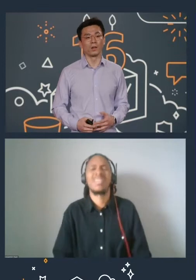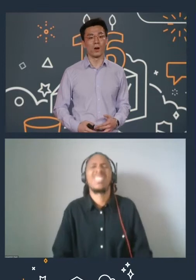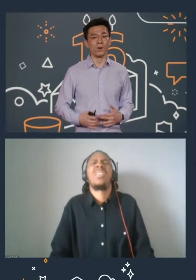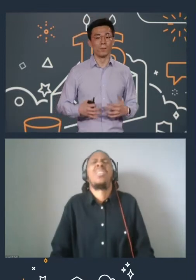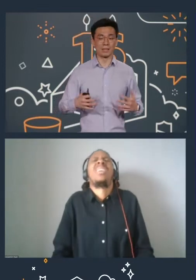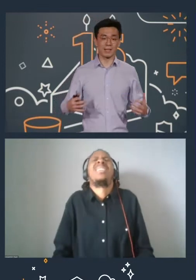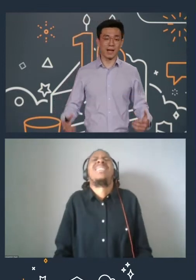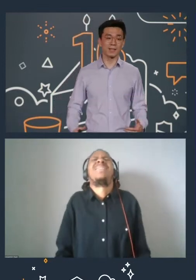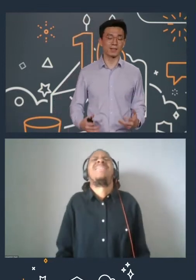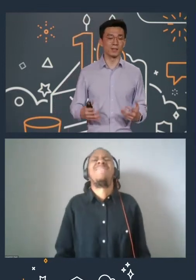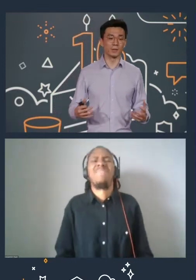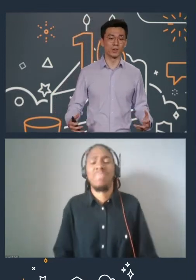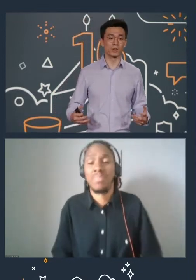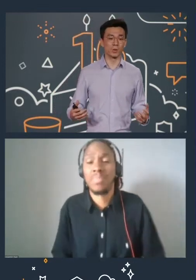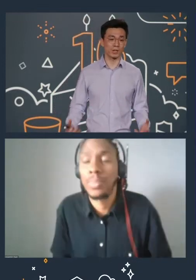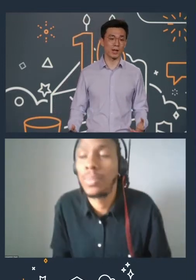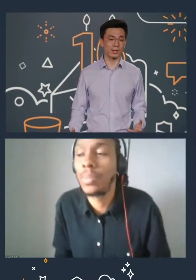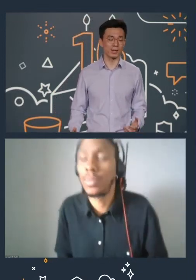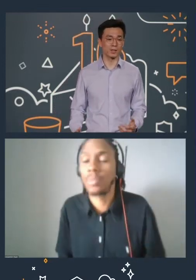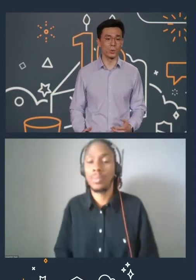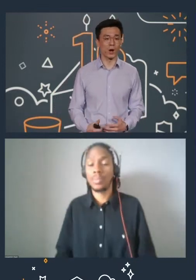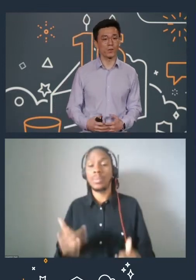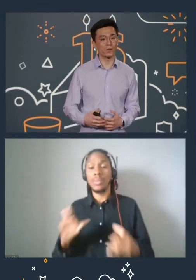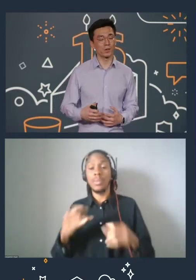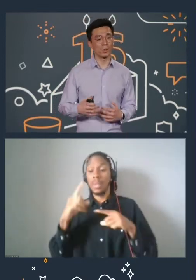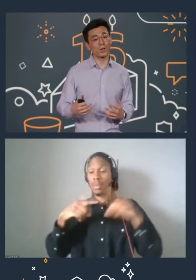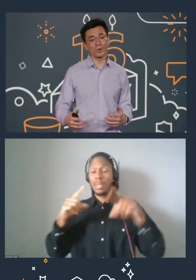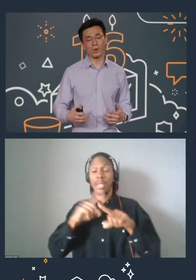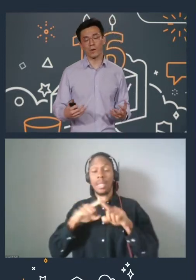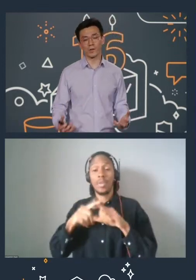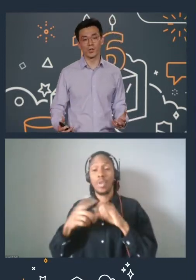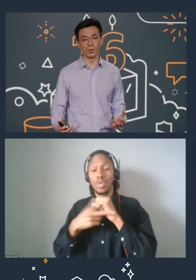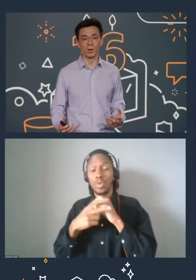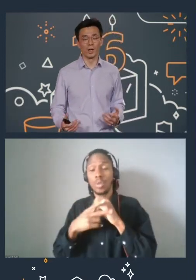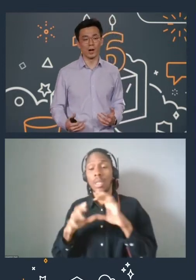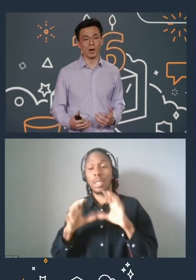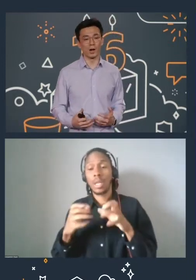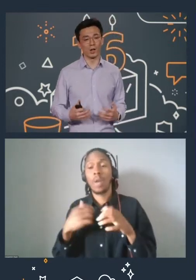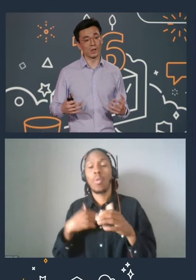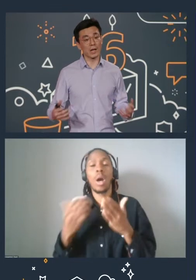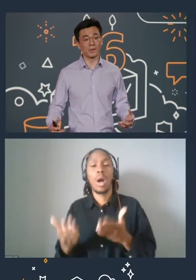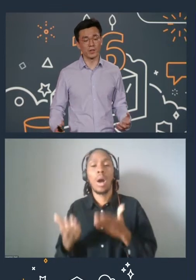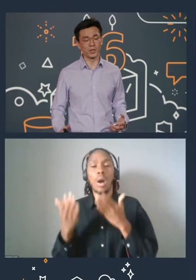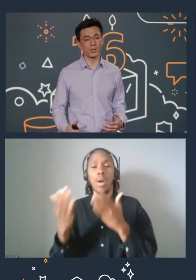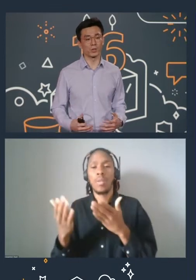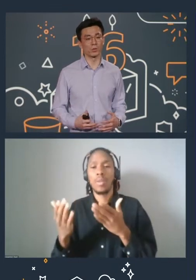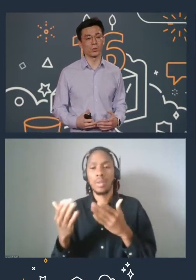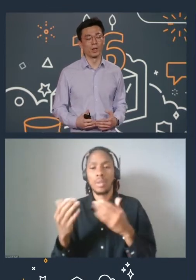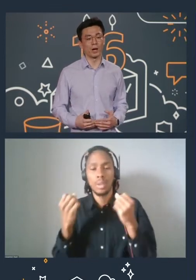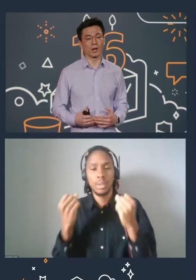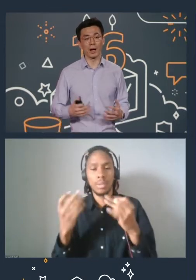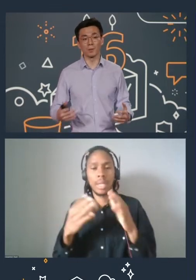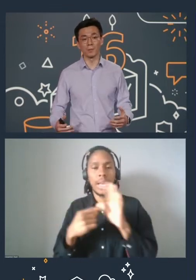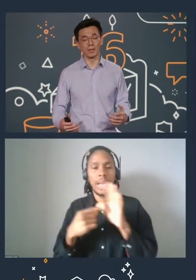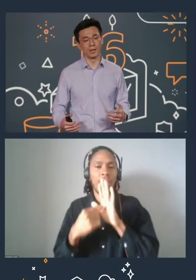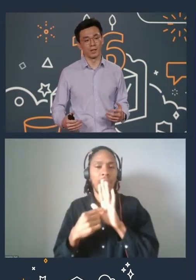Now, besides the different storage classes, we also offer you a lot of features to complement